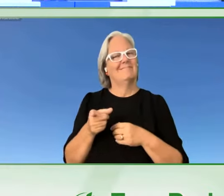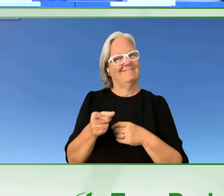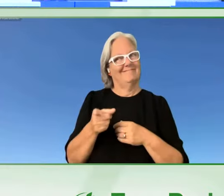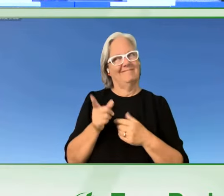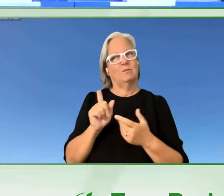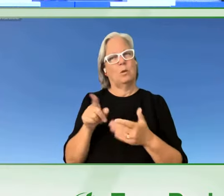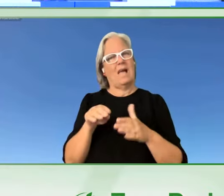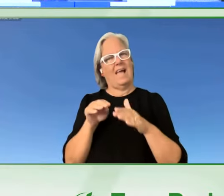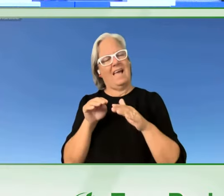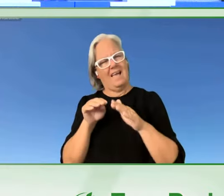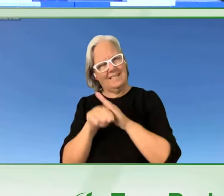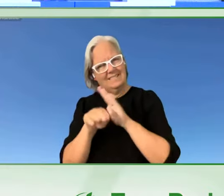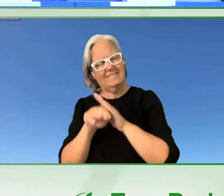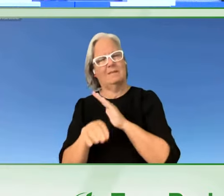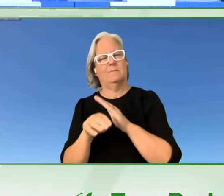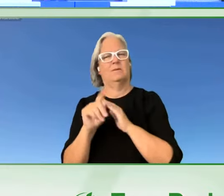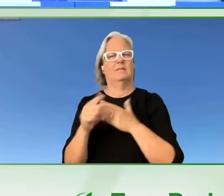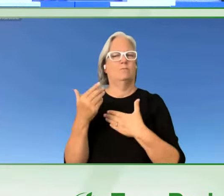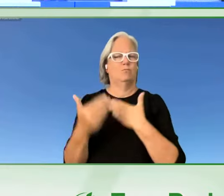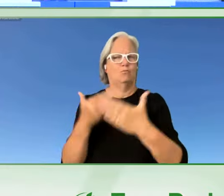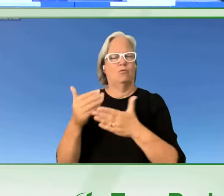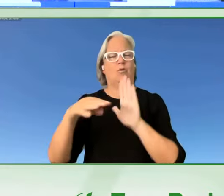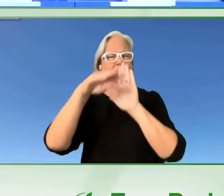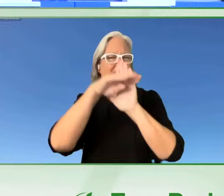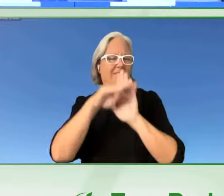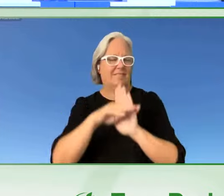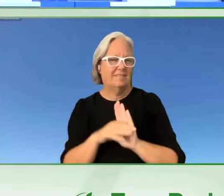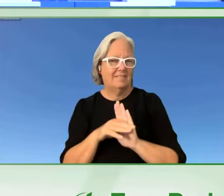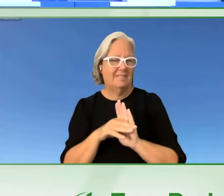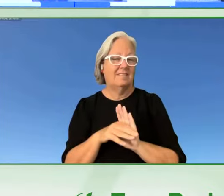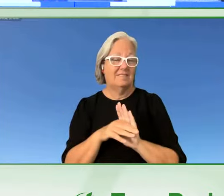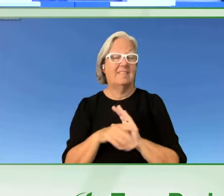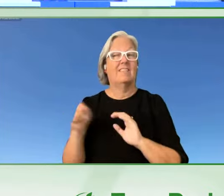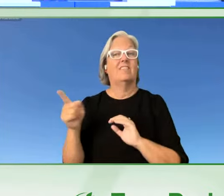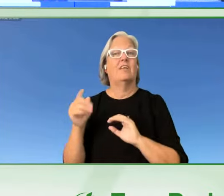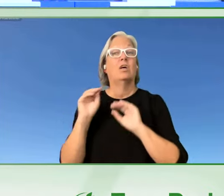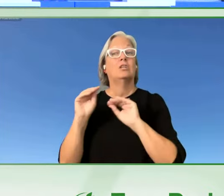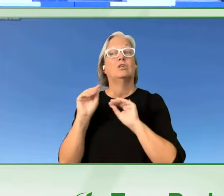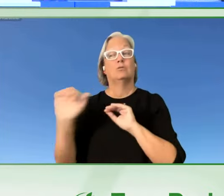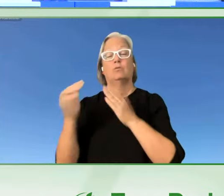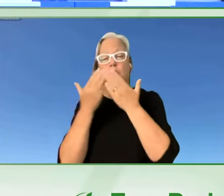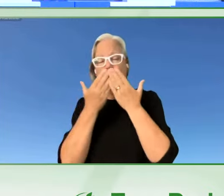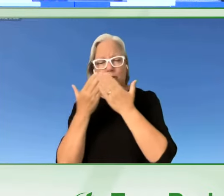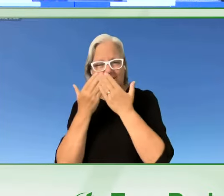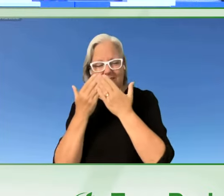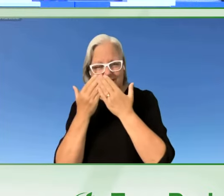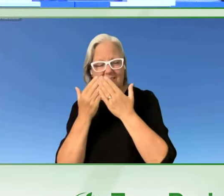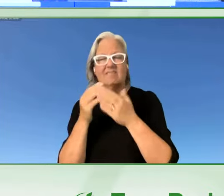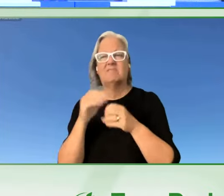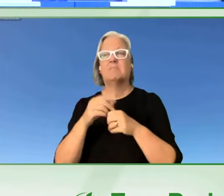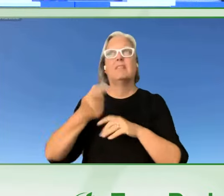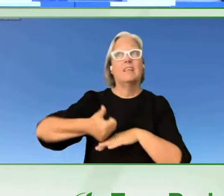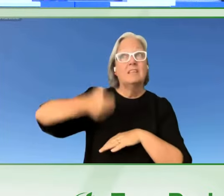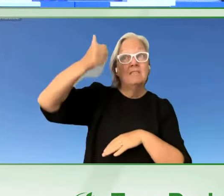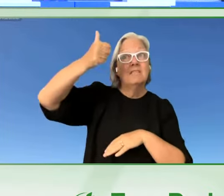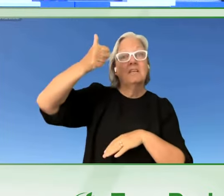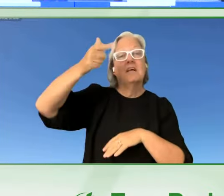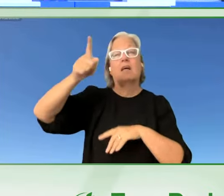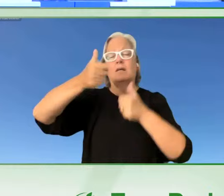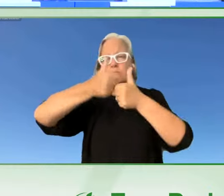I have seen some of your team here, sitting here in the front row, welcome to you, and